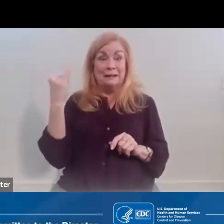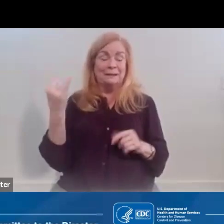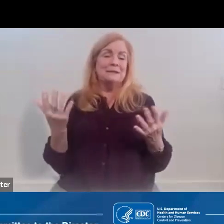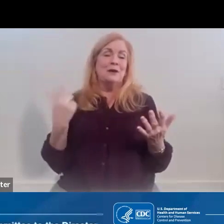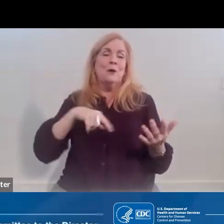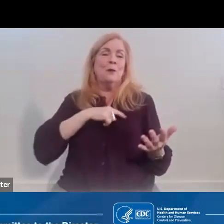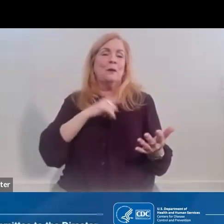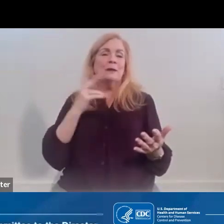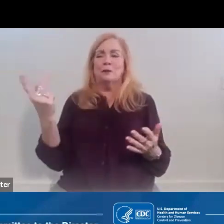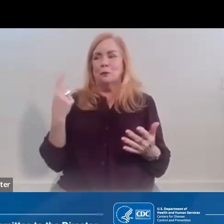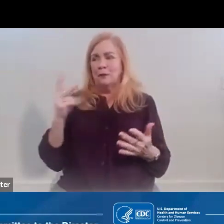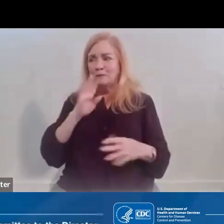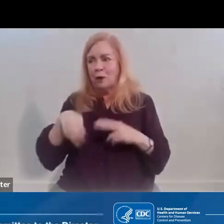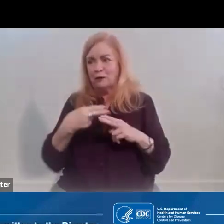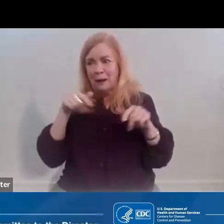You and I have talked about this and we also talked a little bit at lunch.